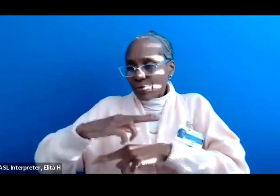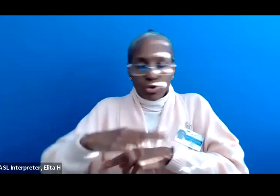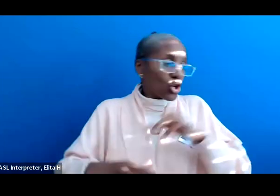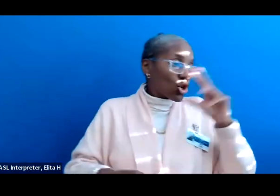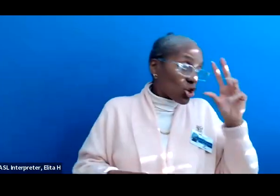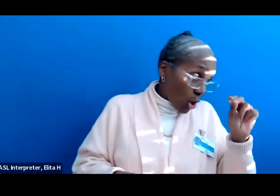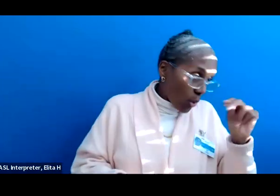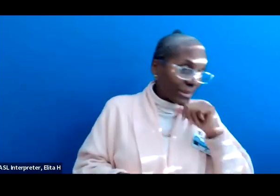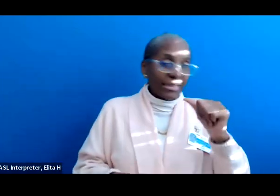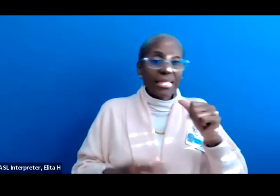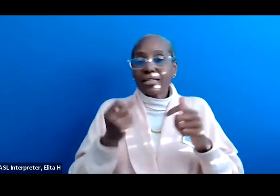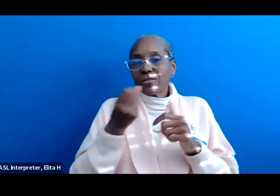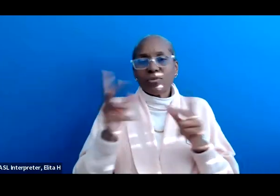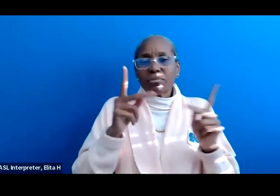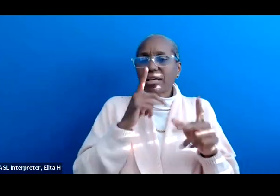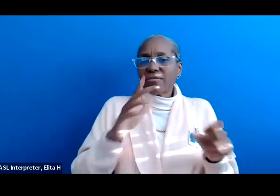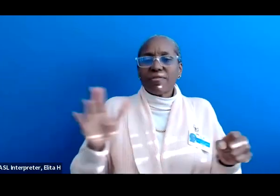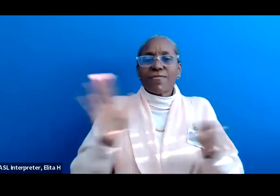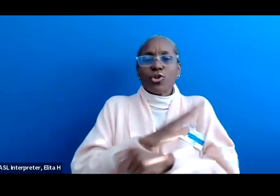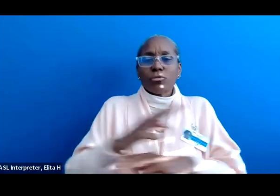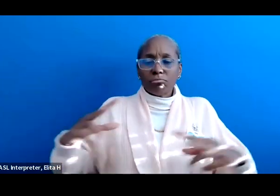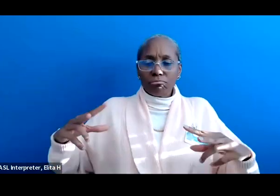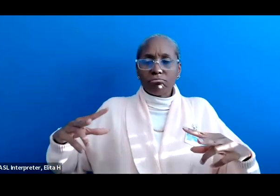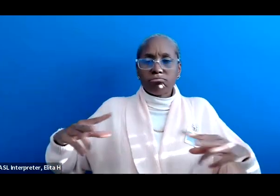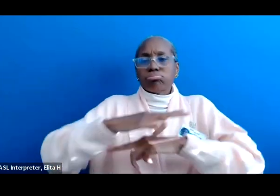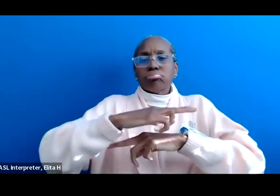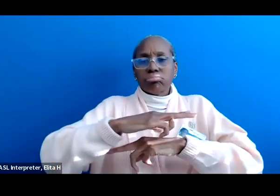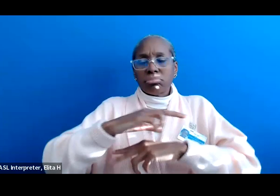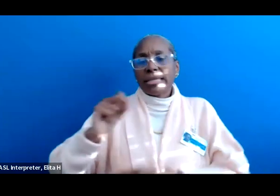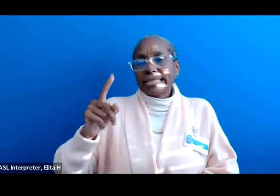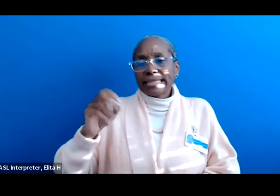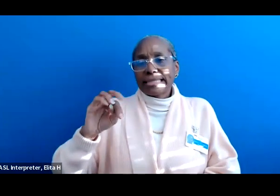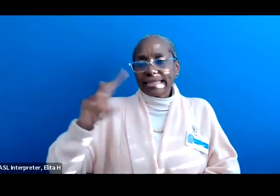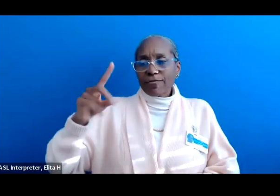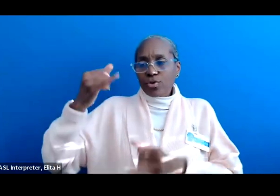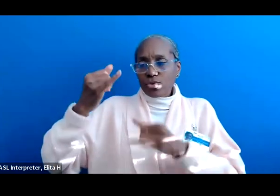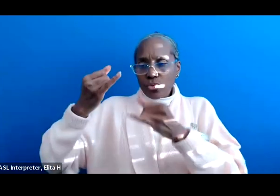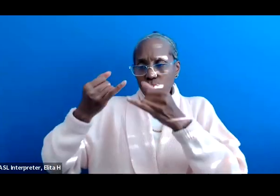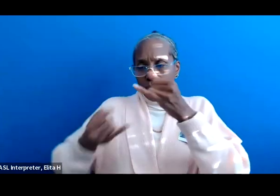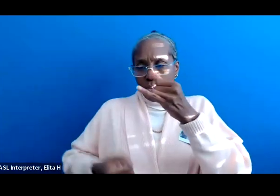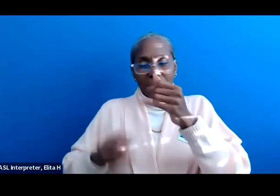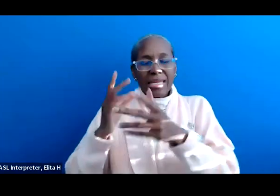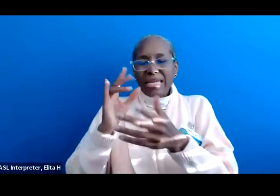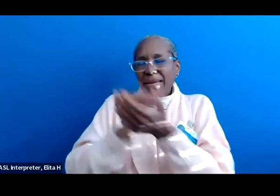There are so few people that have a completely severed cord. It's impossible almost to even find them.